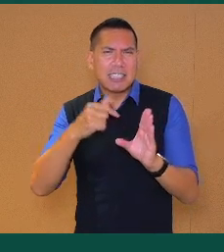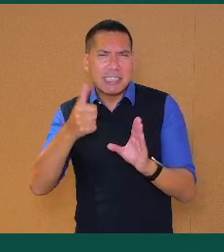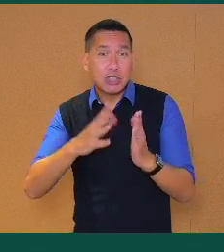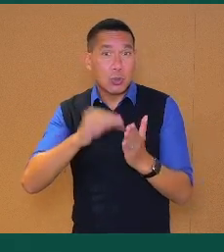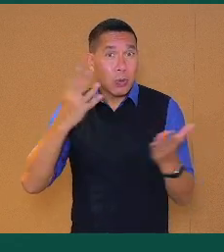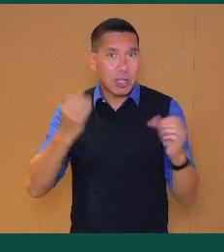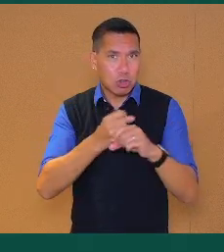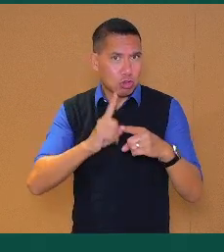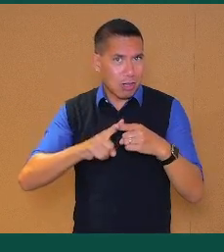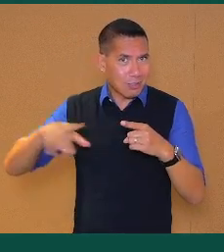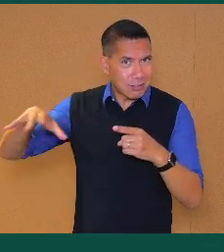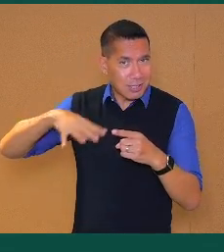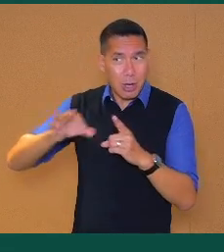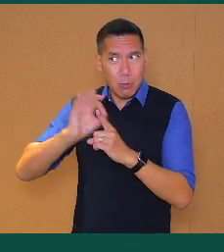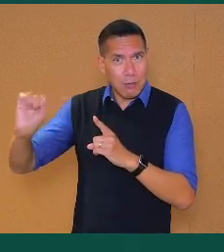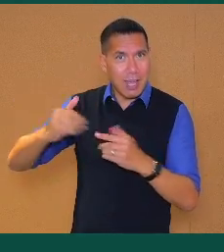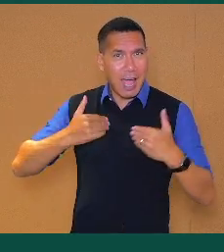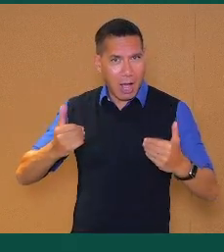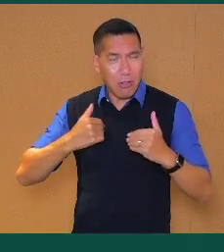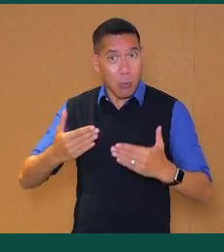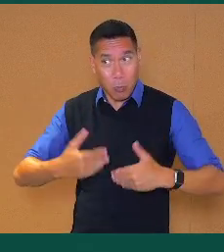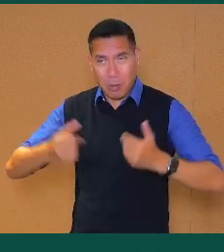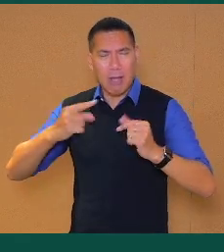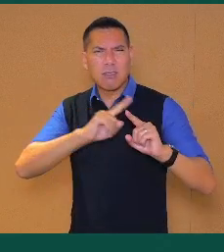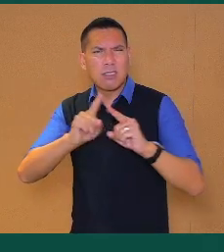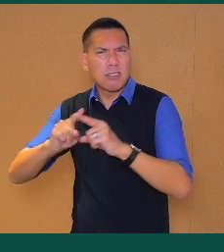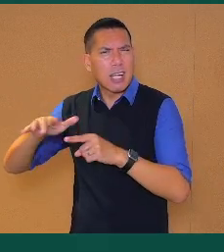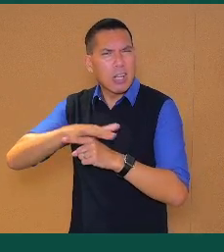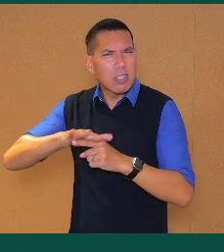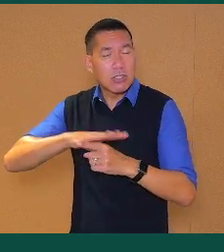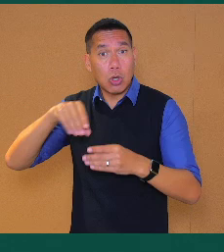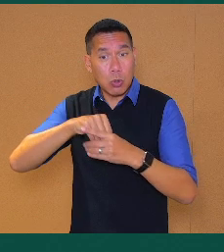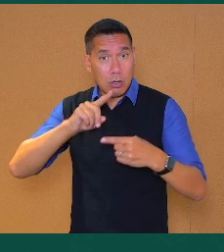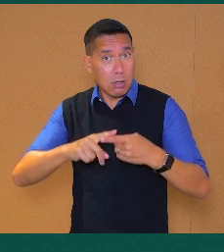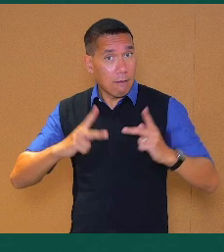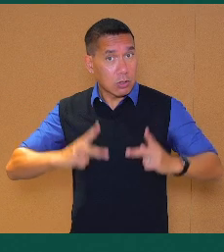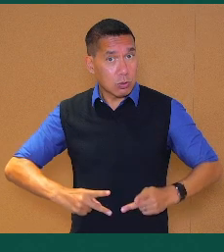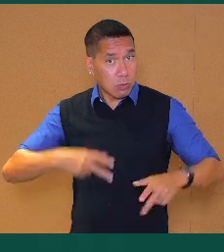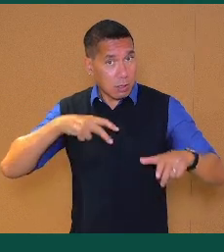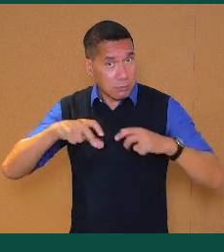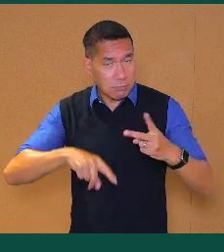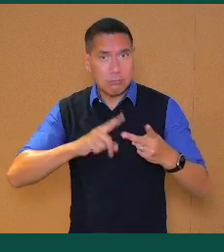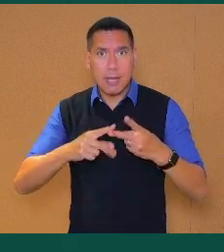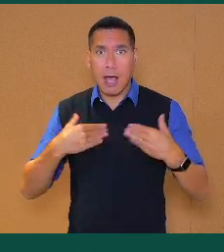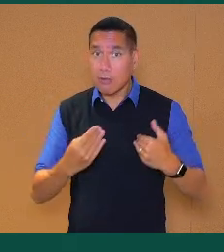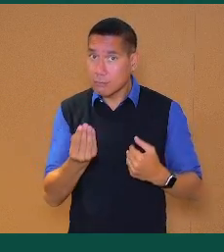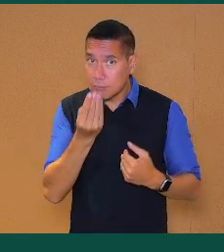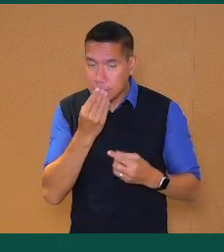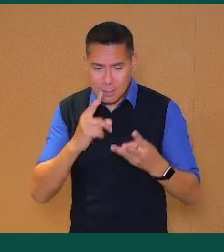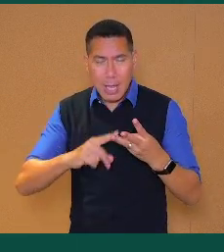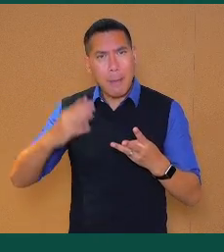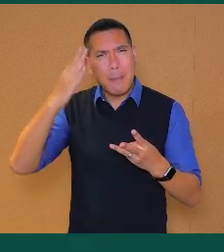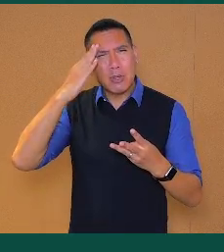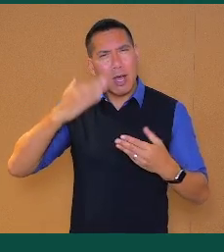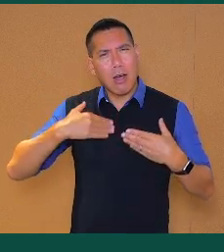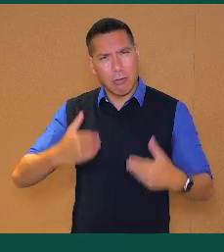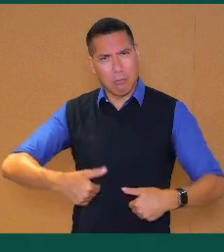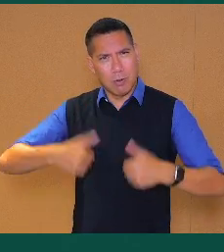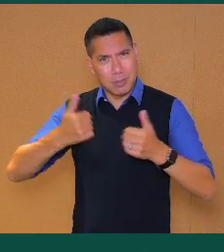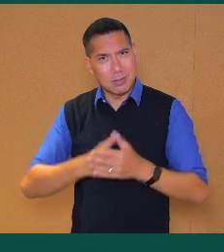health and wellbeing. Active Maribyrnong 'Get Active!